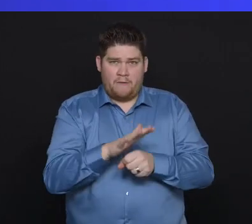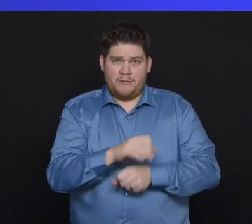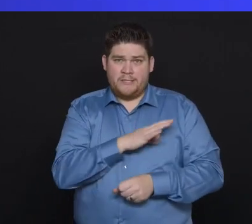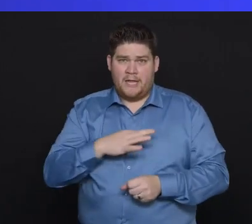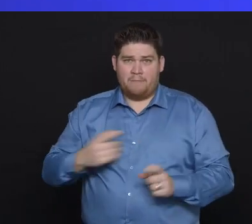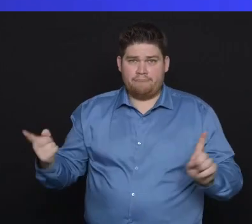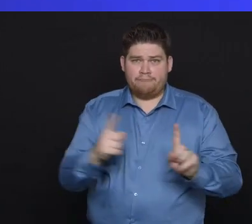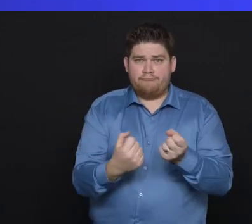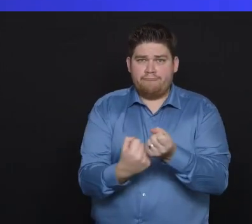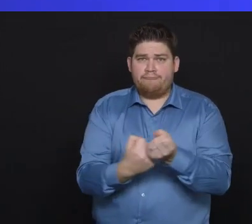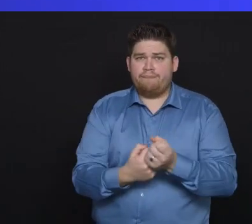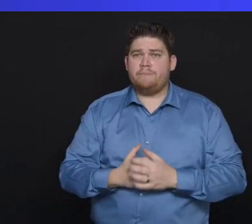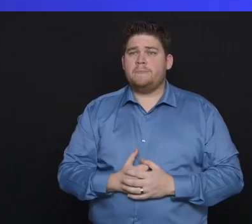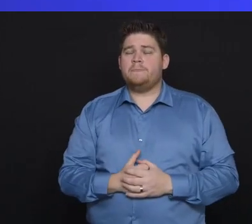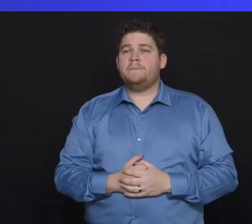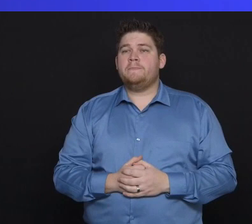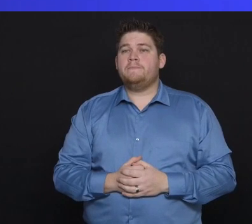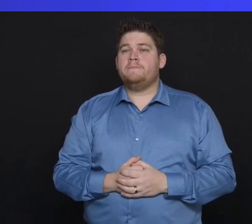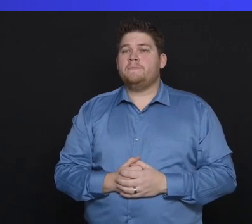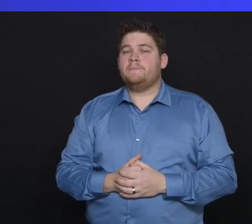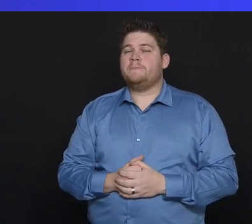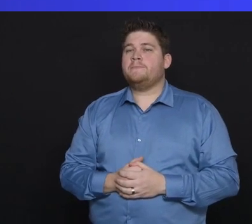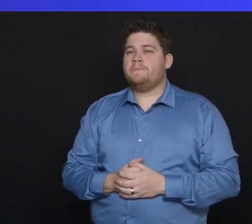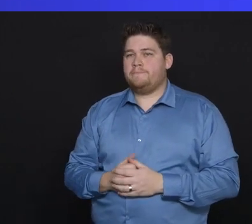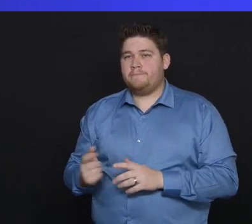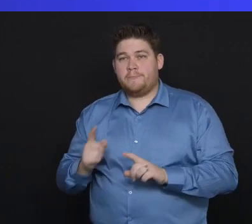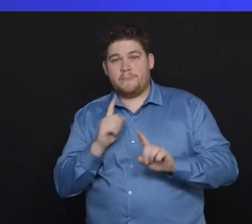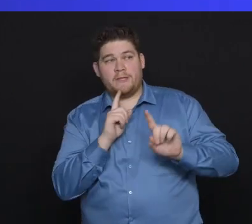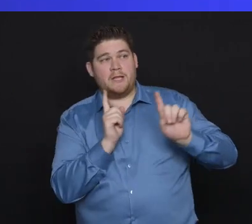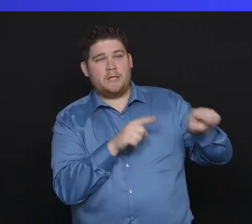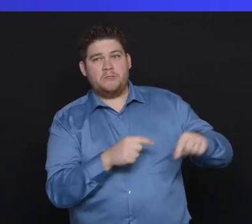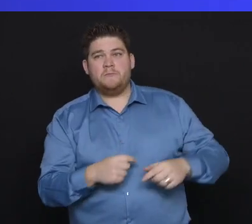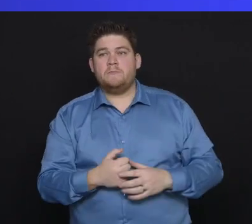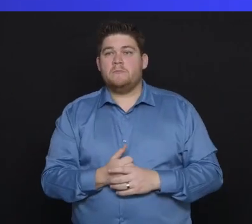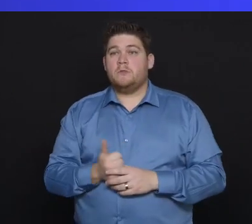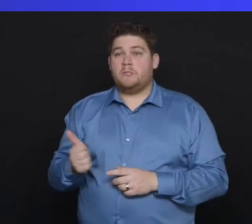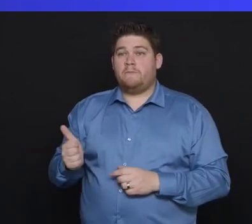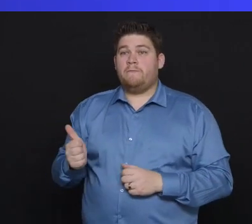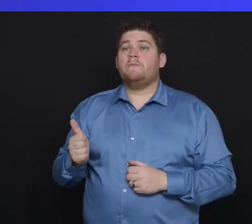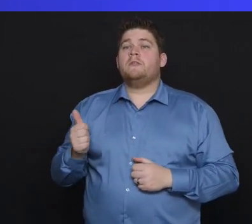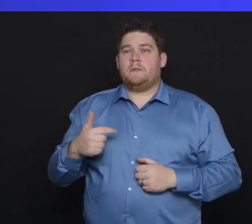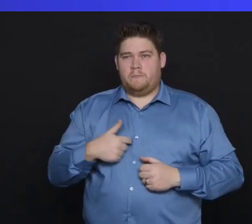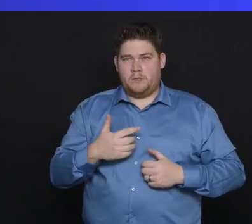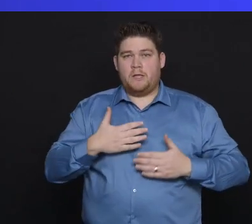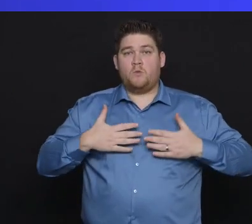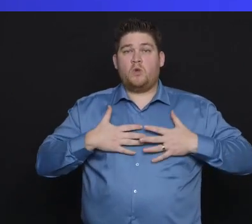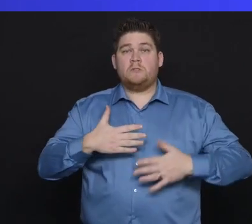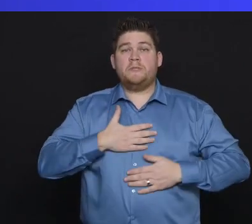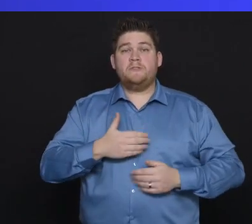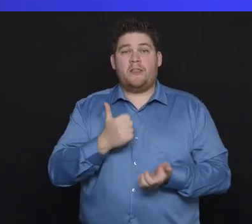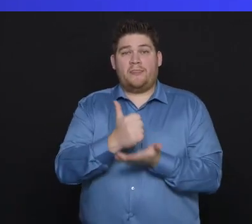professional in our health care system and they are part of our human resource planning. They are critical